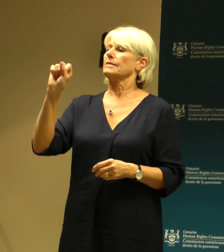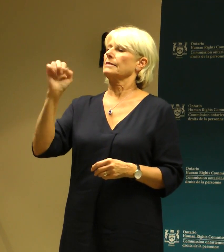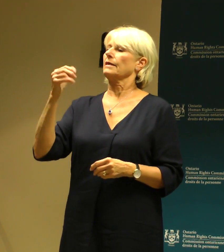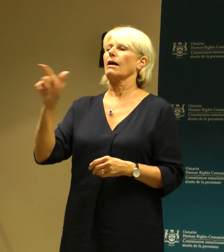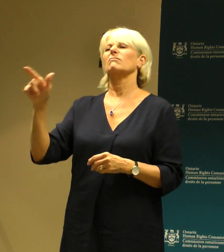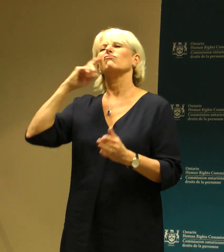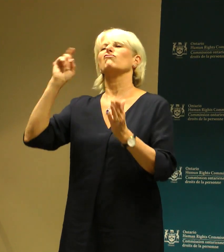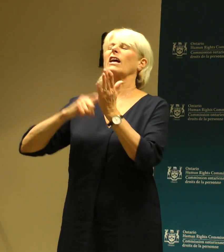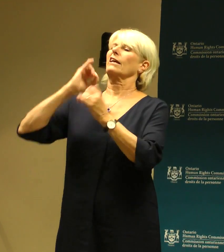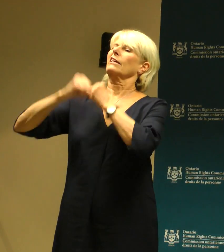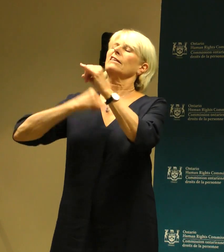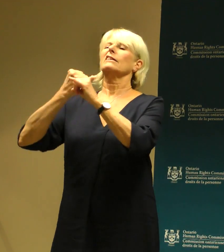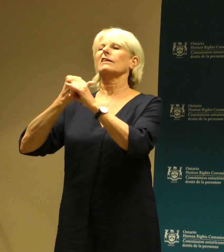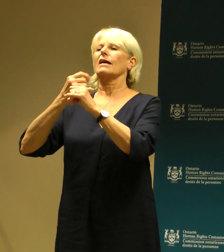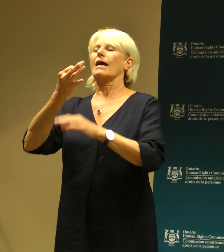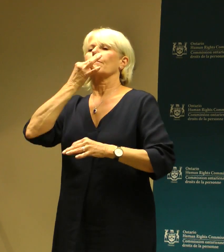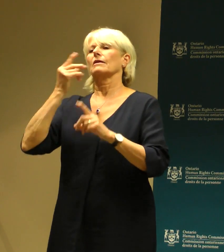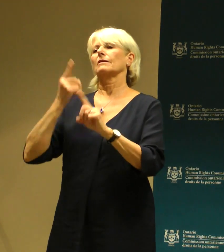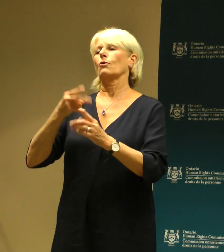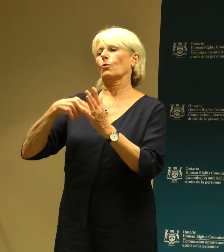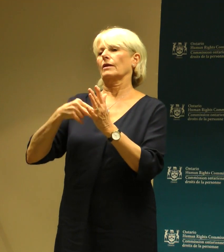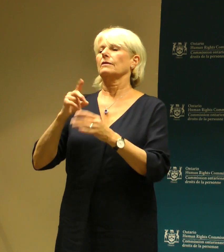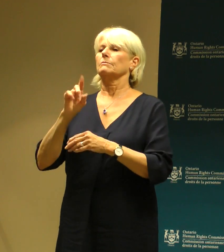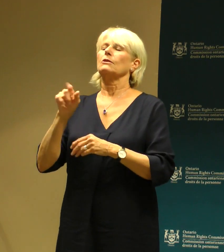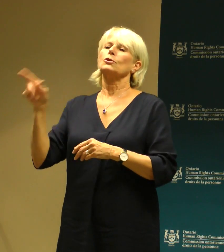expert in reading disabilities, to assist us with the inquiry.